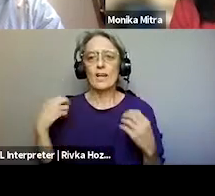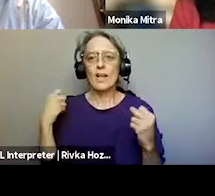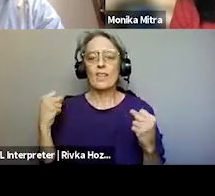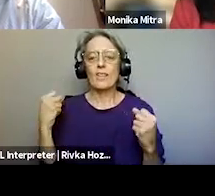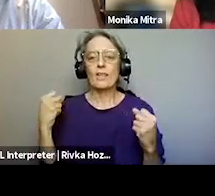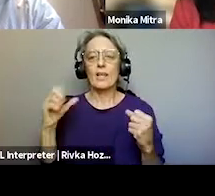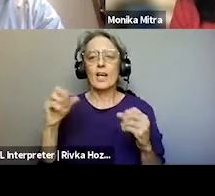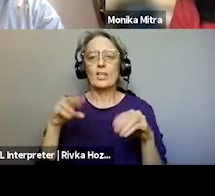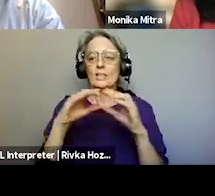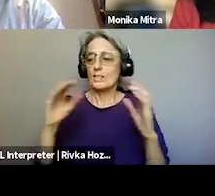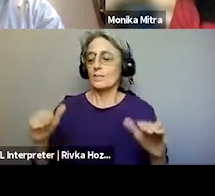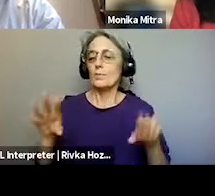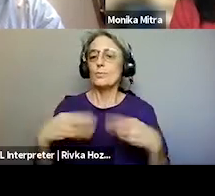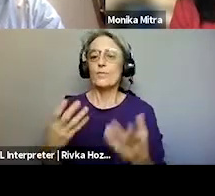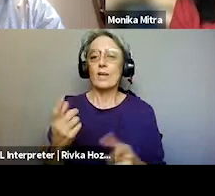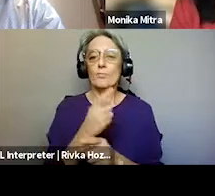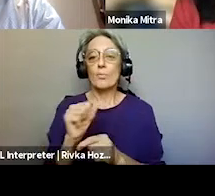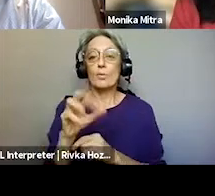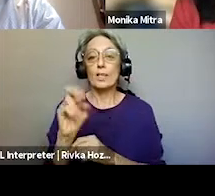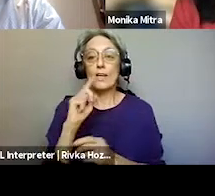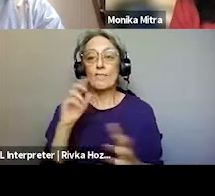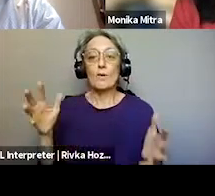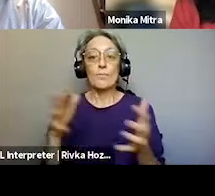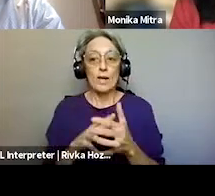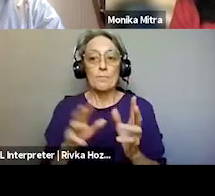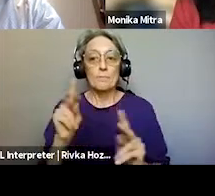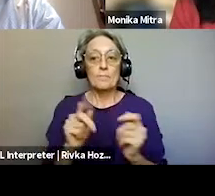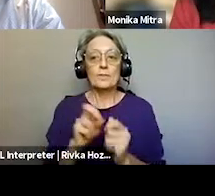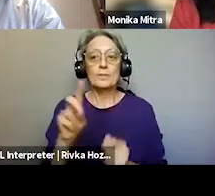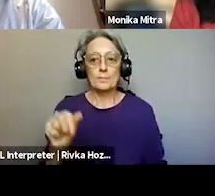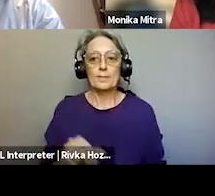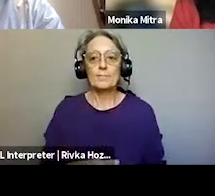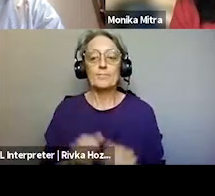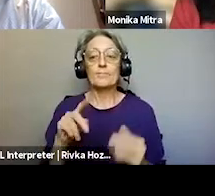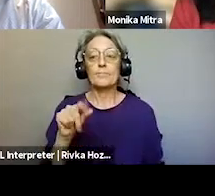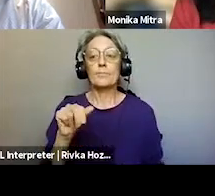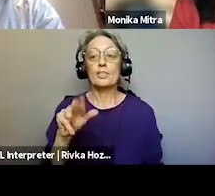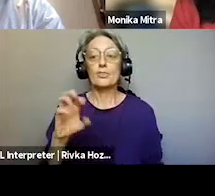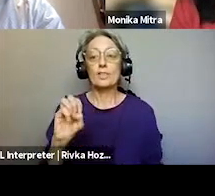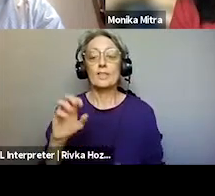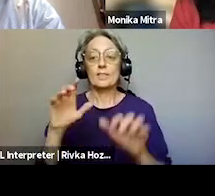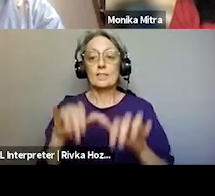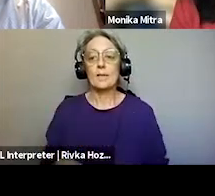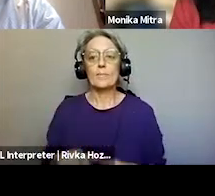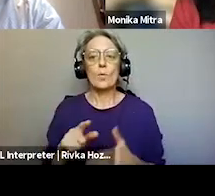care to pregnant people with disabilities.” From Patrice, “what can I do to make a difference.”